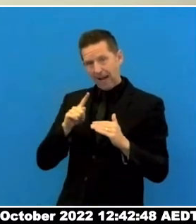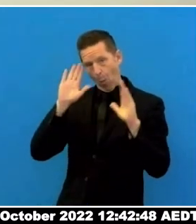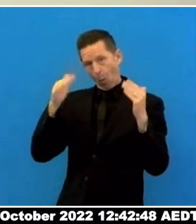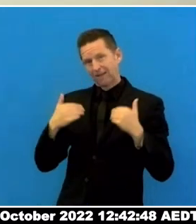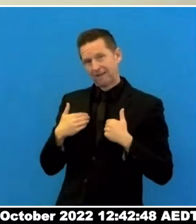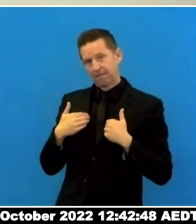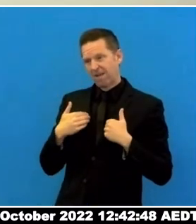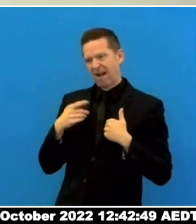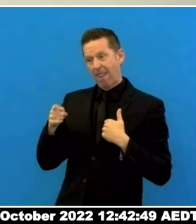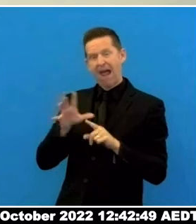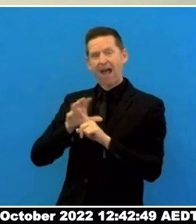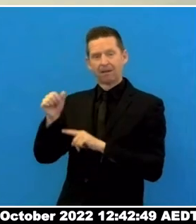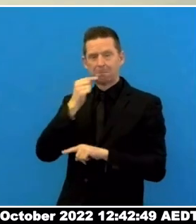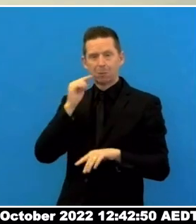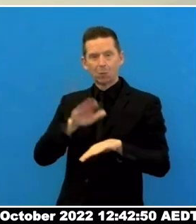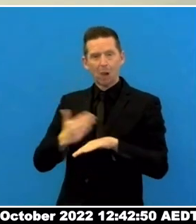So, there was four and a half years of settlement there